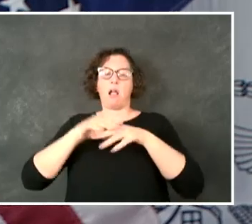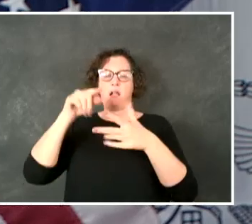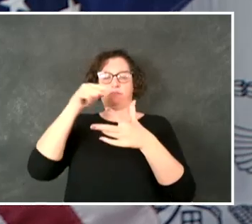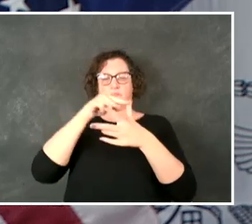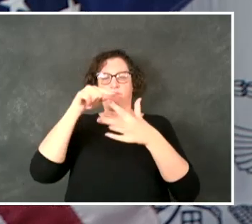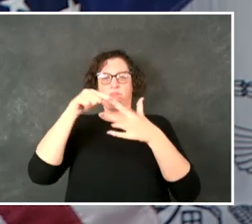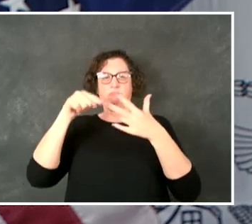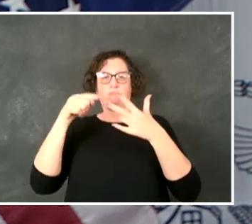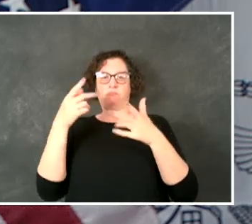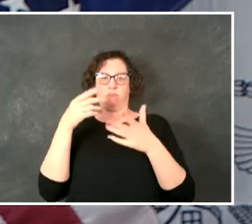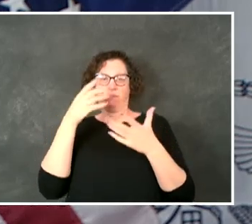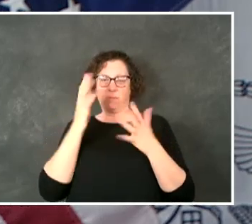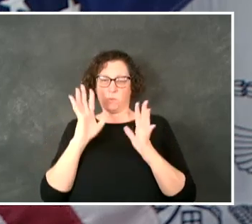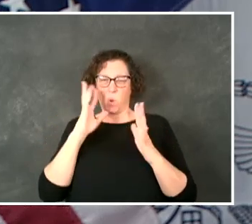THAT JUNE FIRST